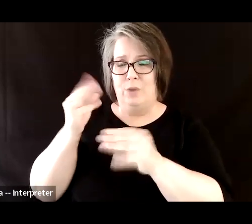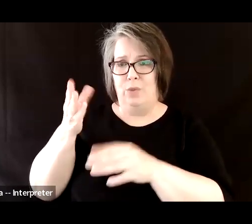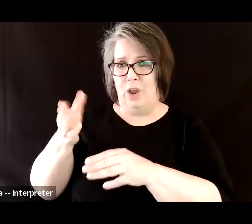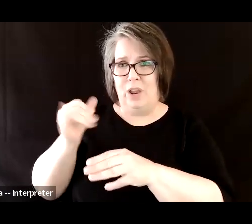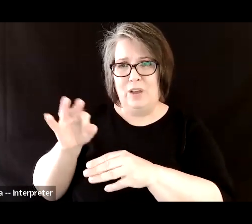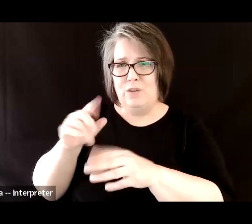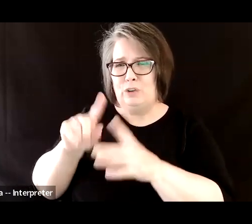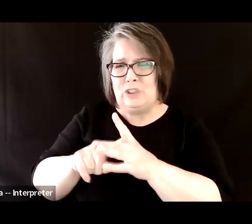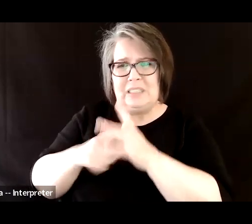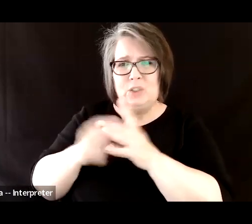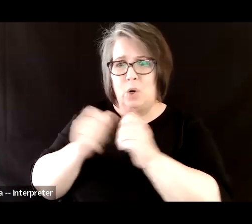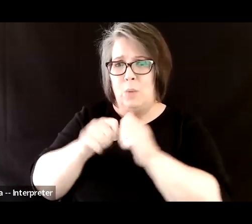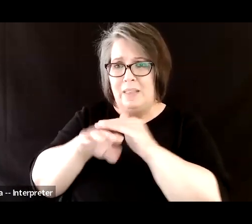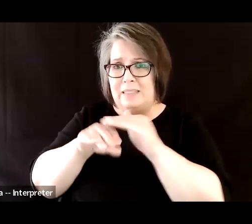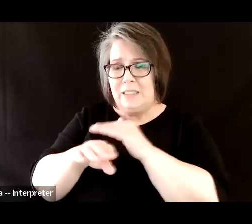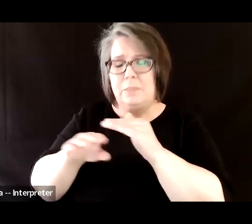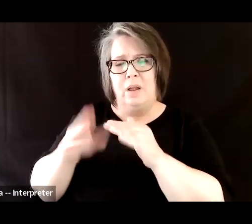with accessibility, especially, there's a lot of info.